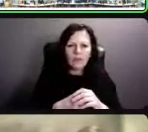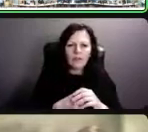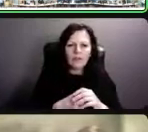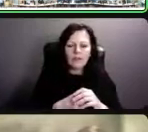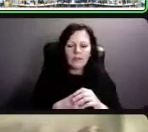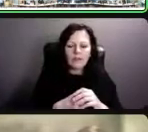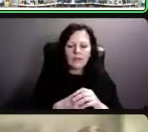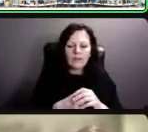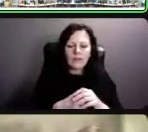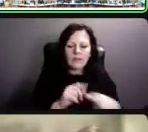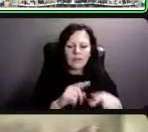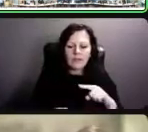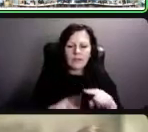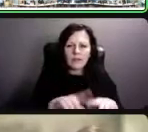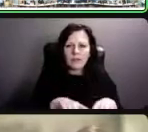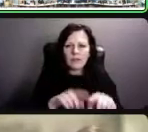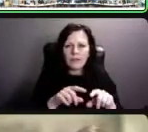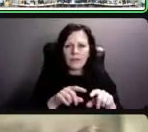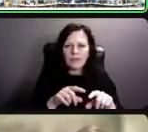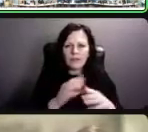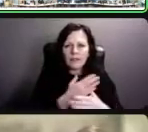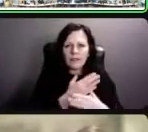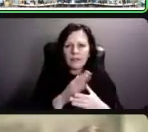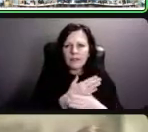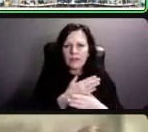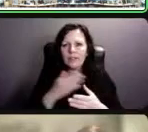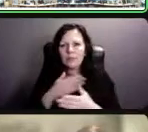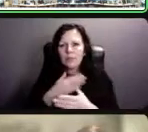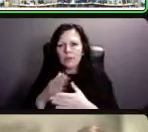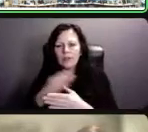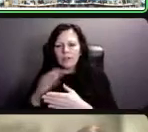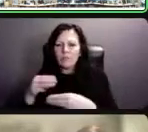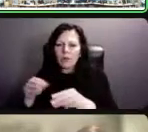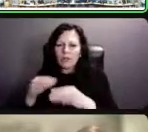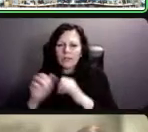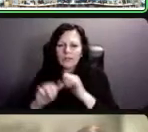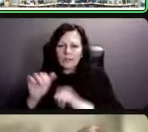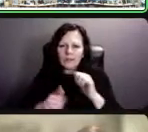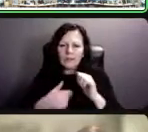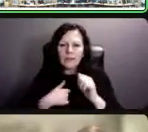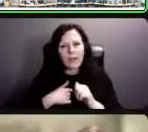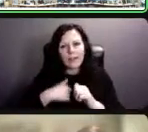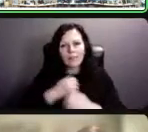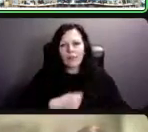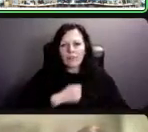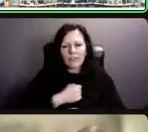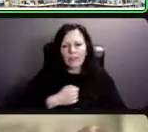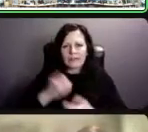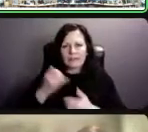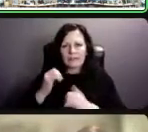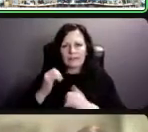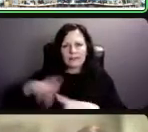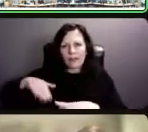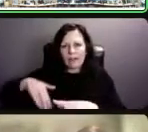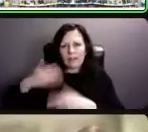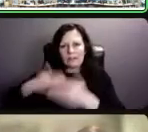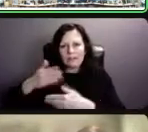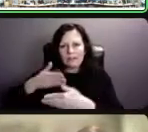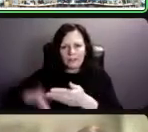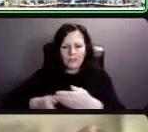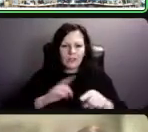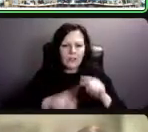THAT'S NOT AS BIG OF A